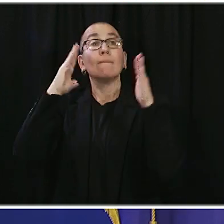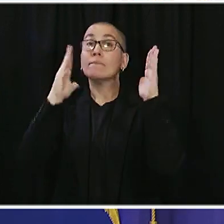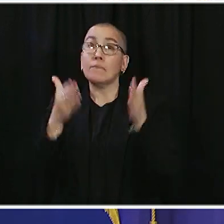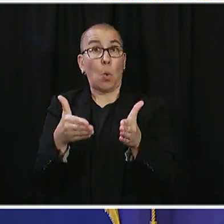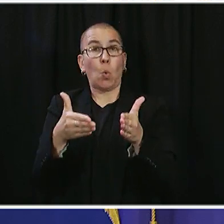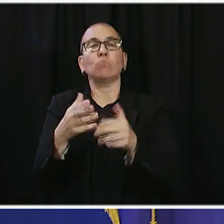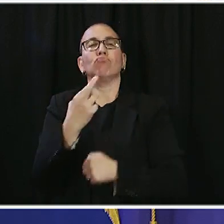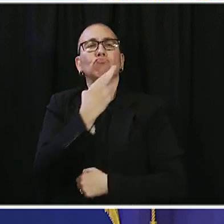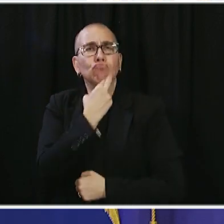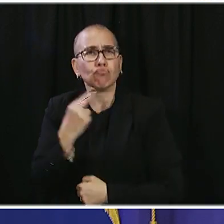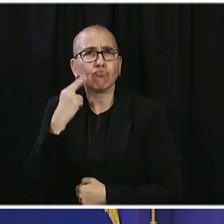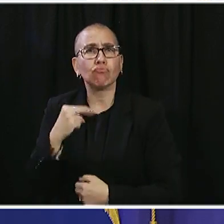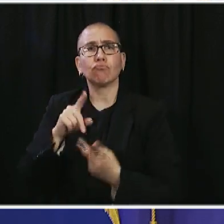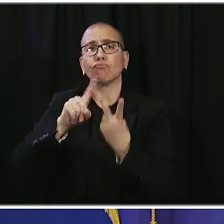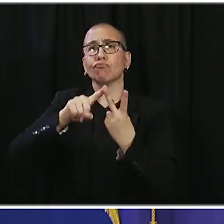AND THE BIG CHANGES THE GOVERNOR HIGHLIGHTED A